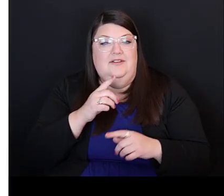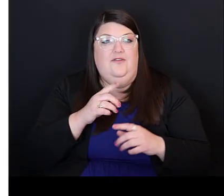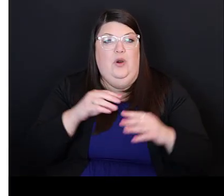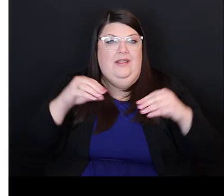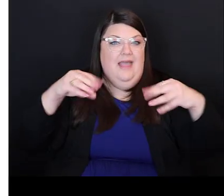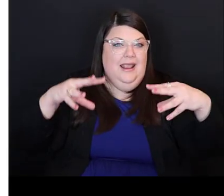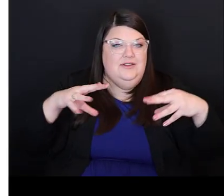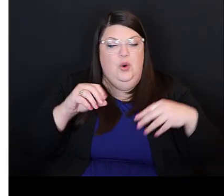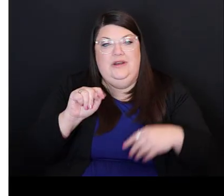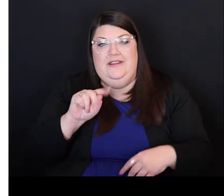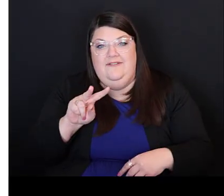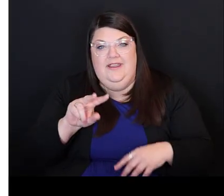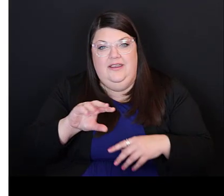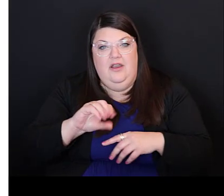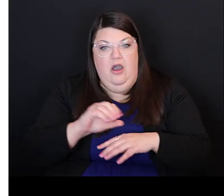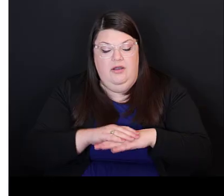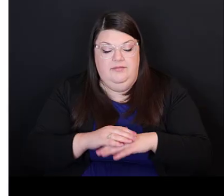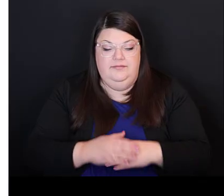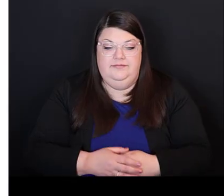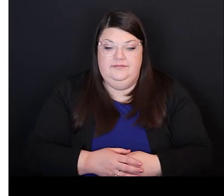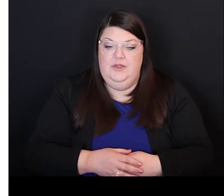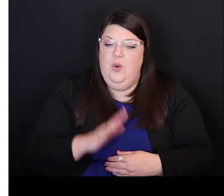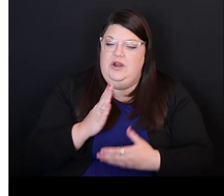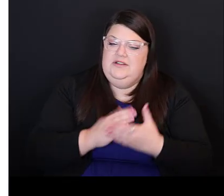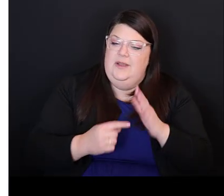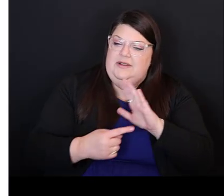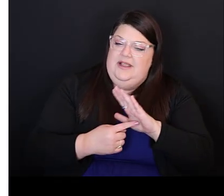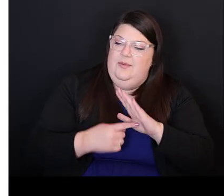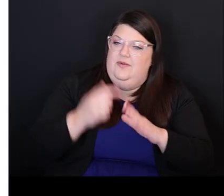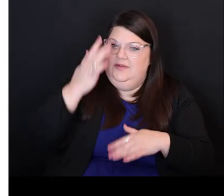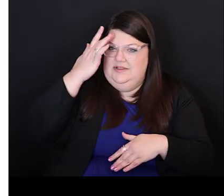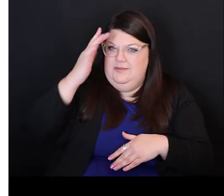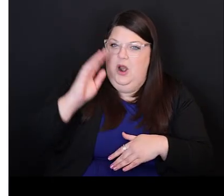What are some other examples of how smart home technology can be used as assistive technology?